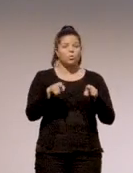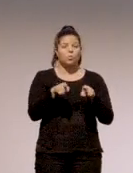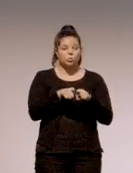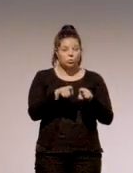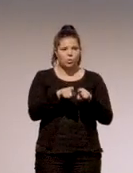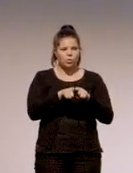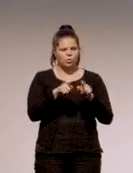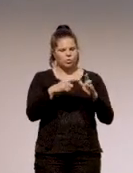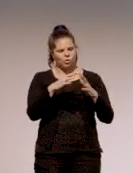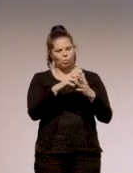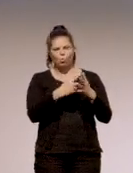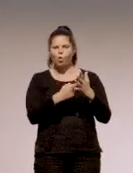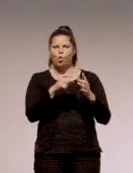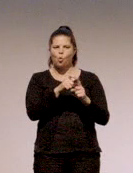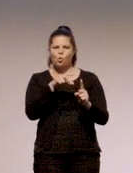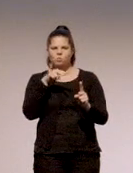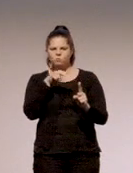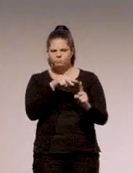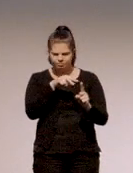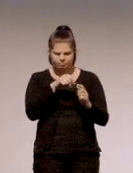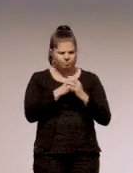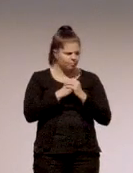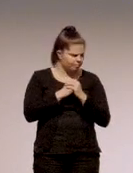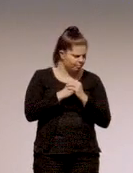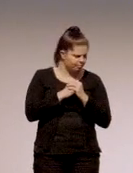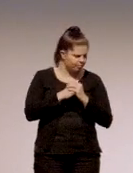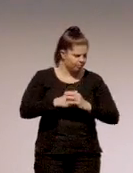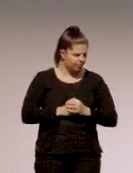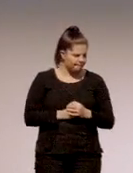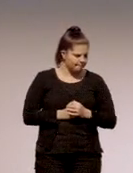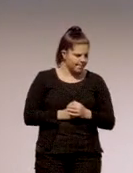the work that we've done and for a team that were very small in